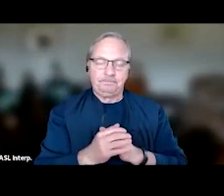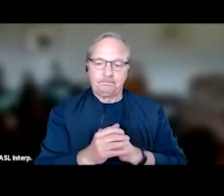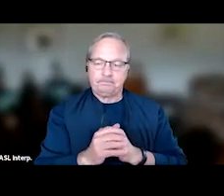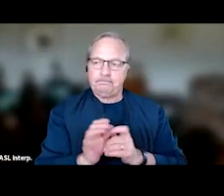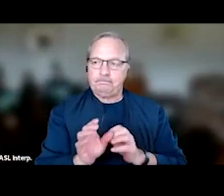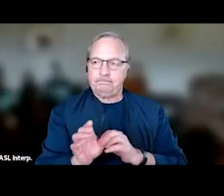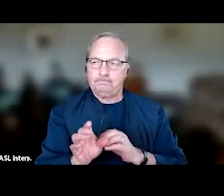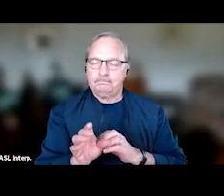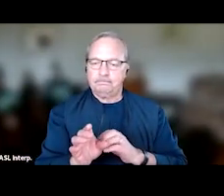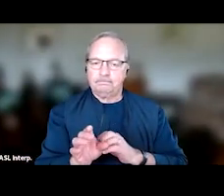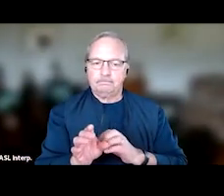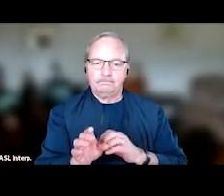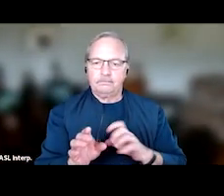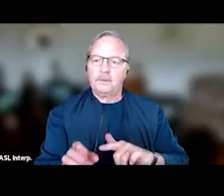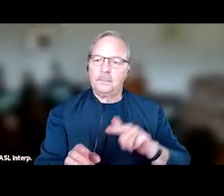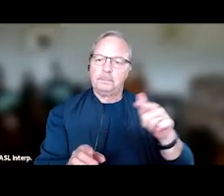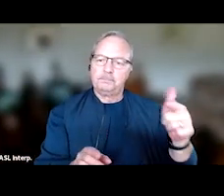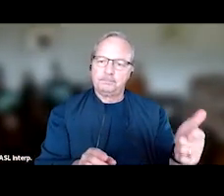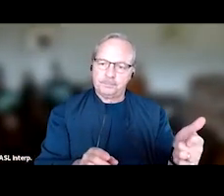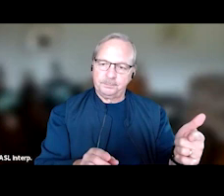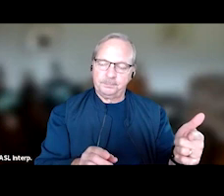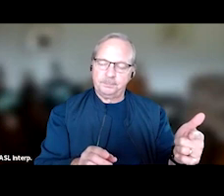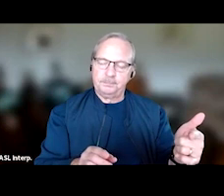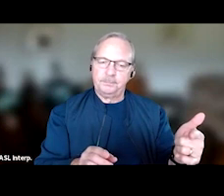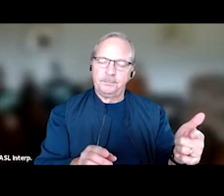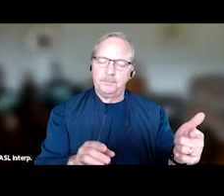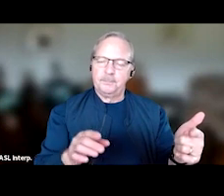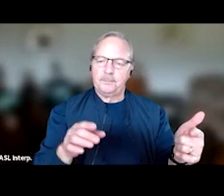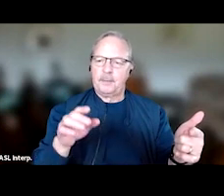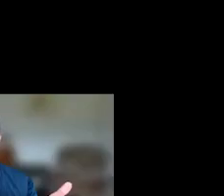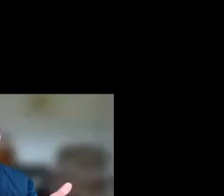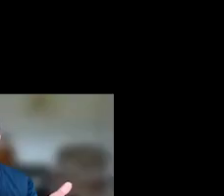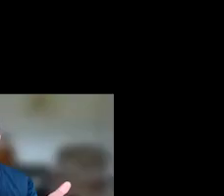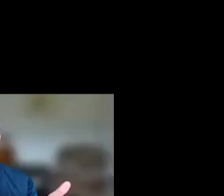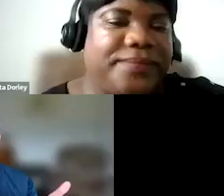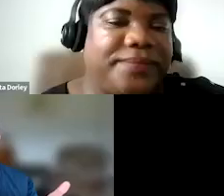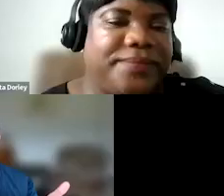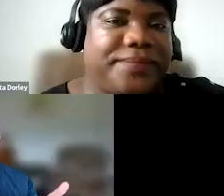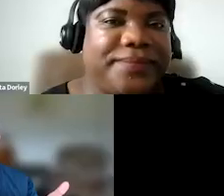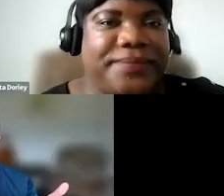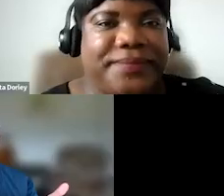and I'm going to pass it off to my colleague Maseta who's gonna talk about from our perspective